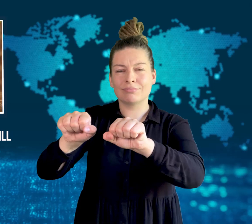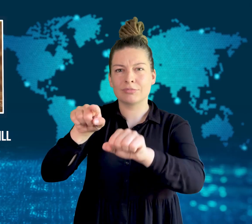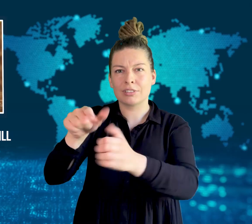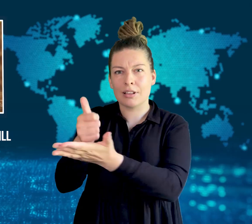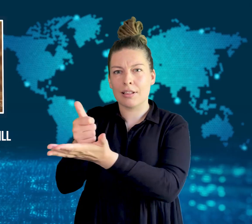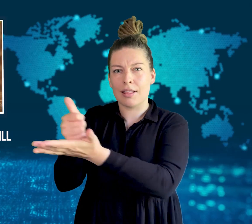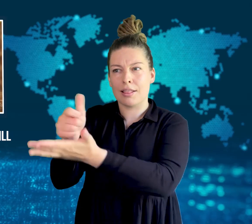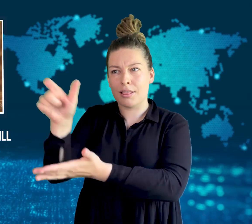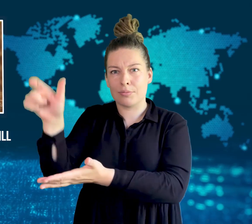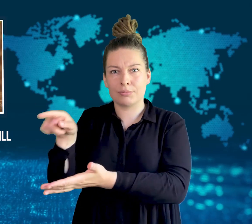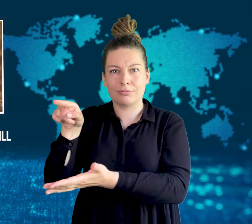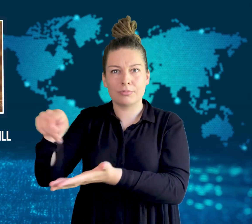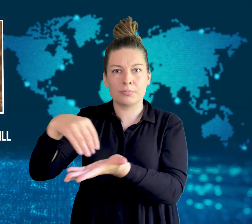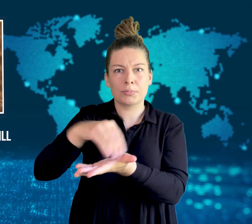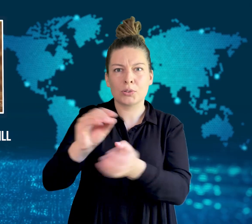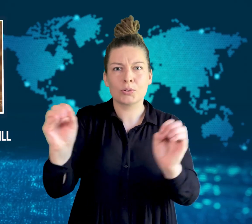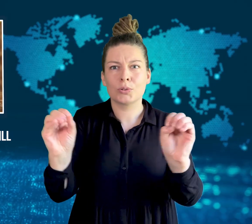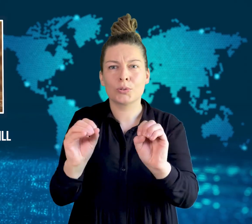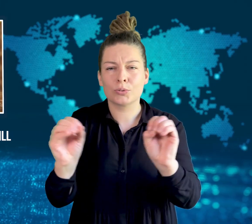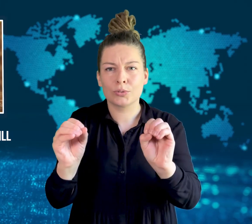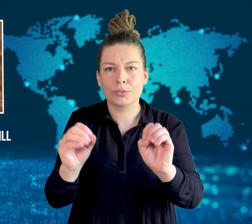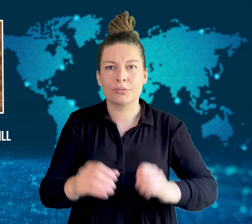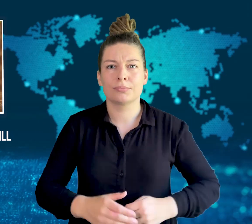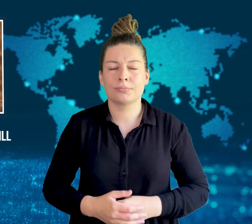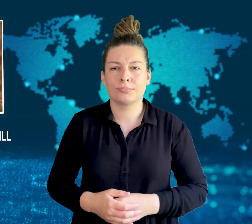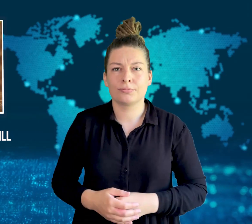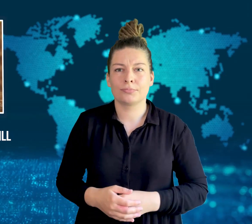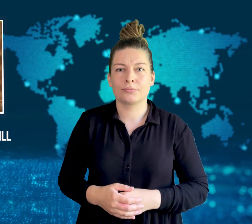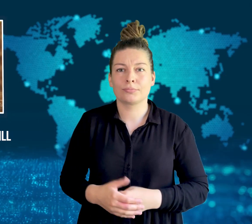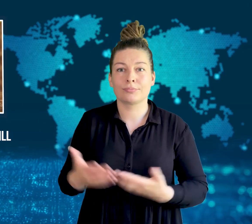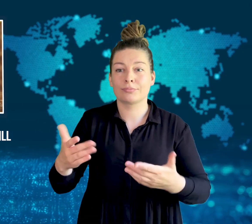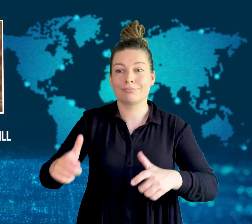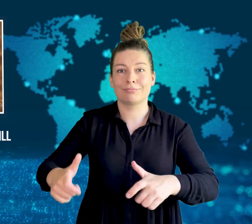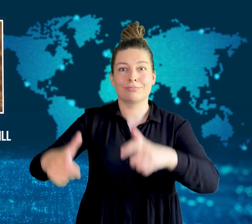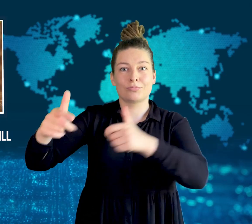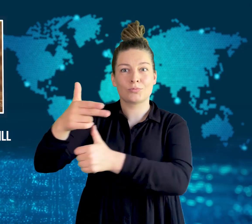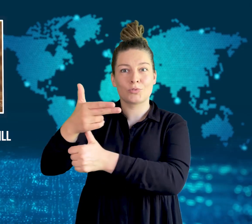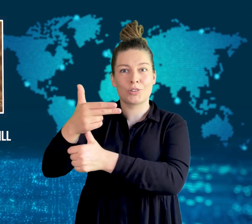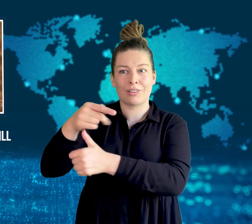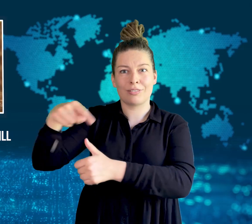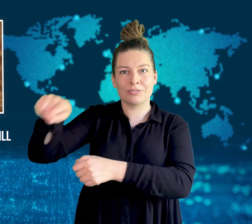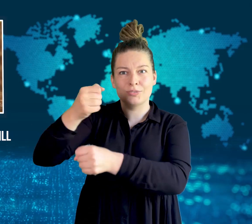It's alleged that those employees were assisting the guest by